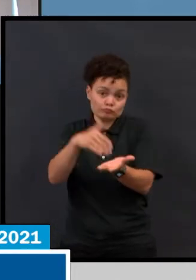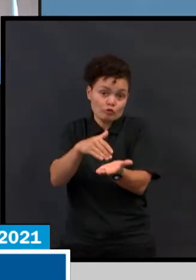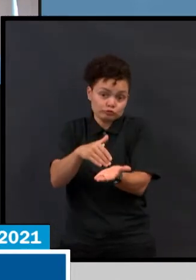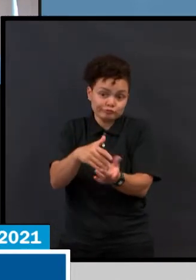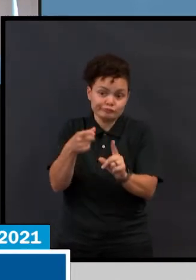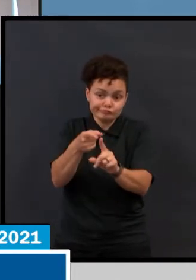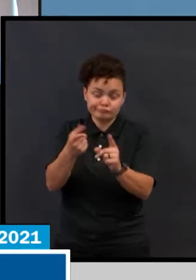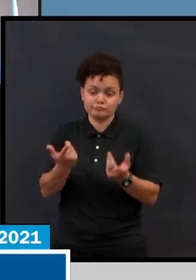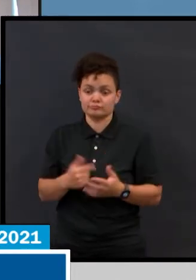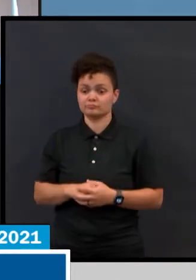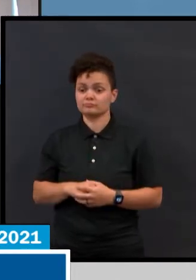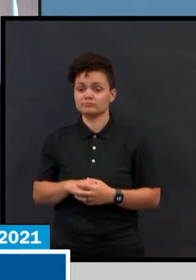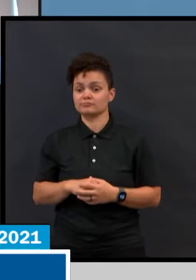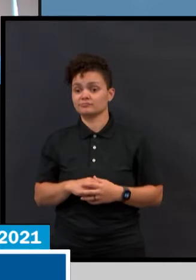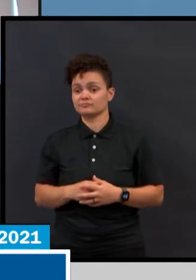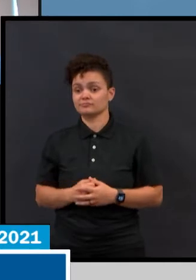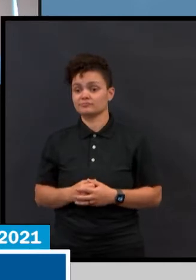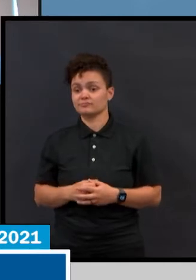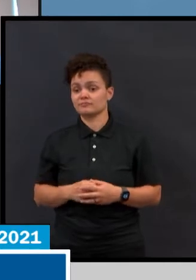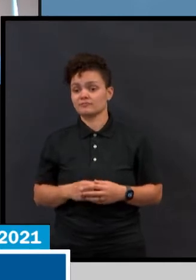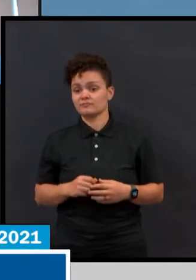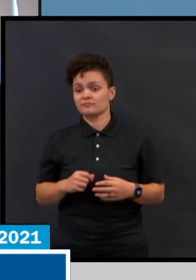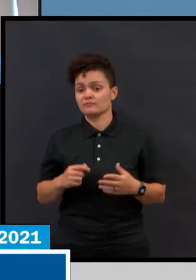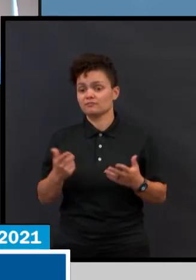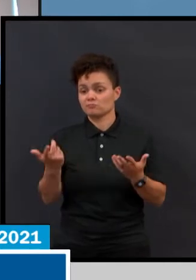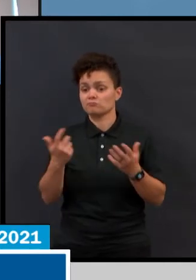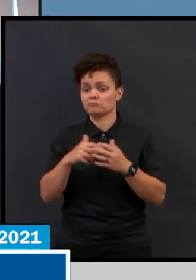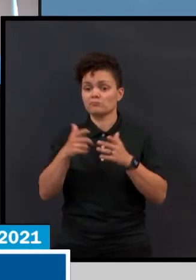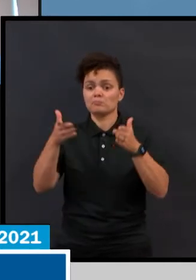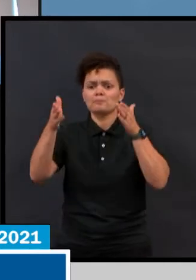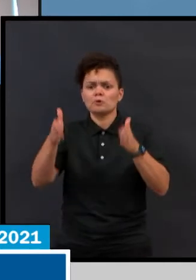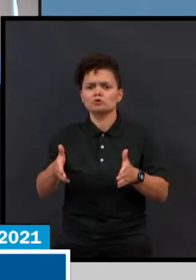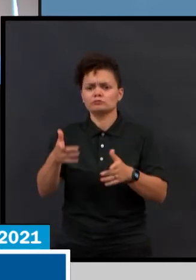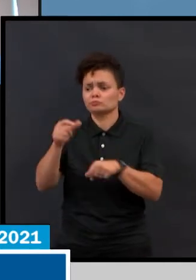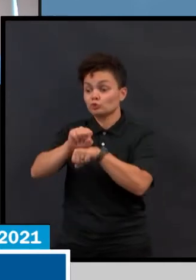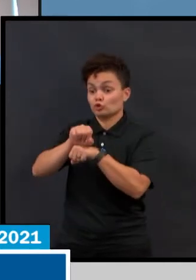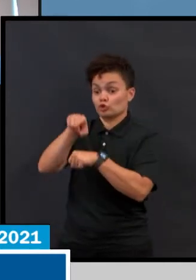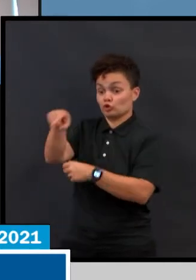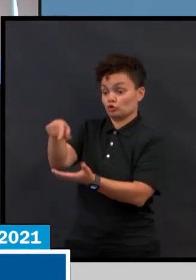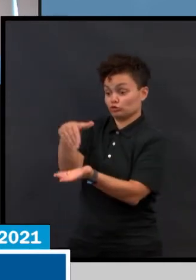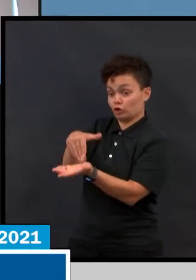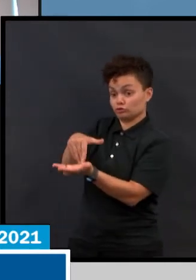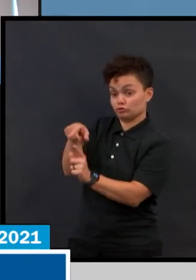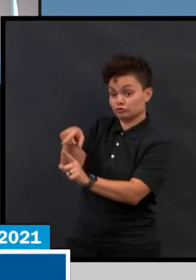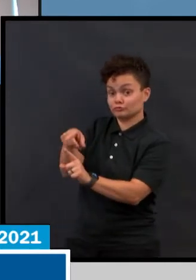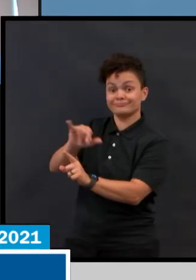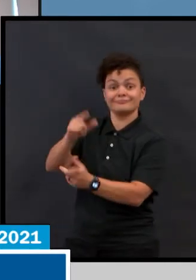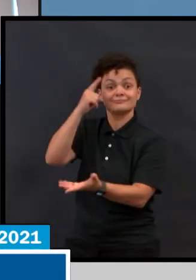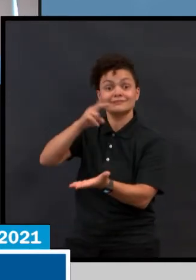the person who is uh scheduling for uh him or her for for that position they're not in a high-risk